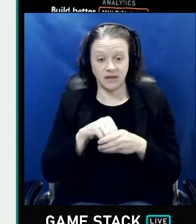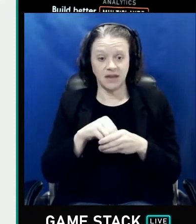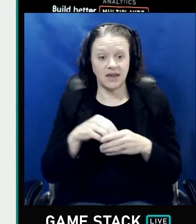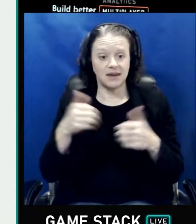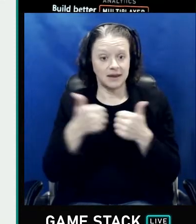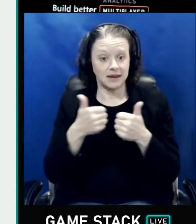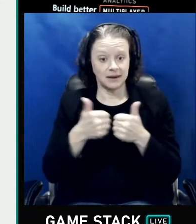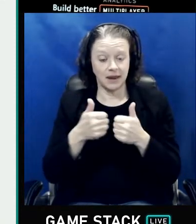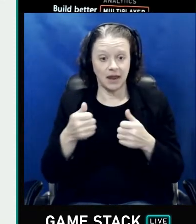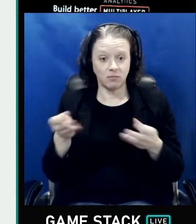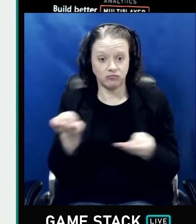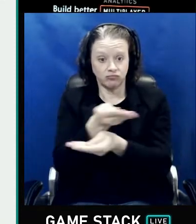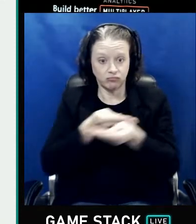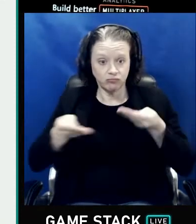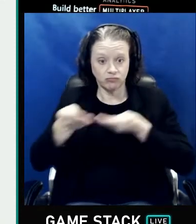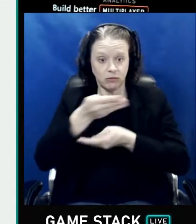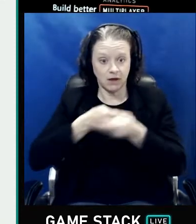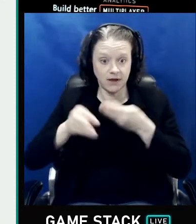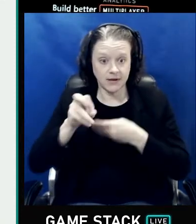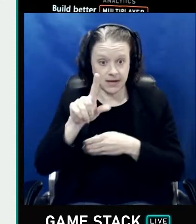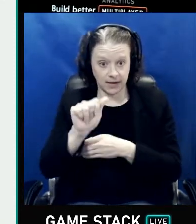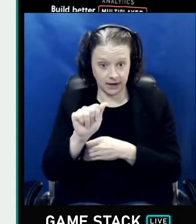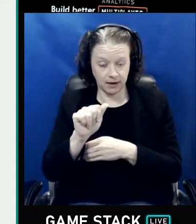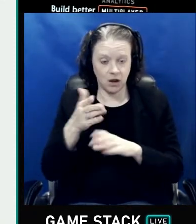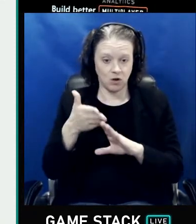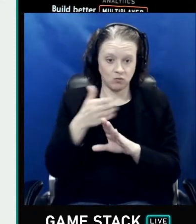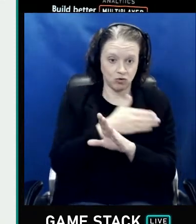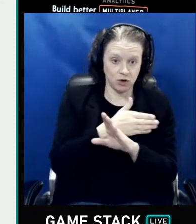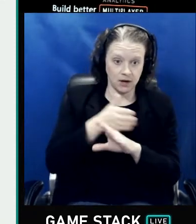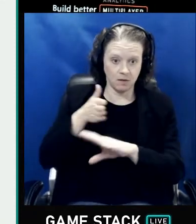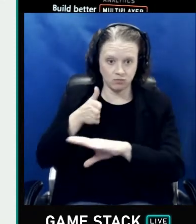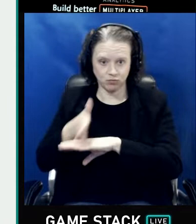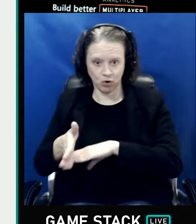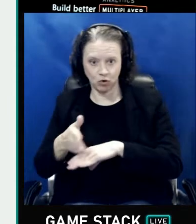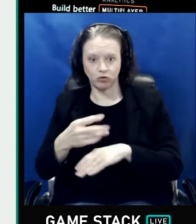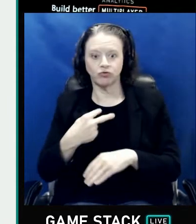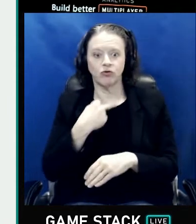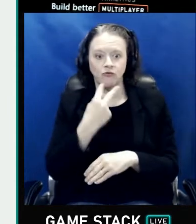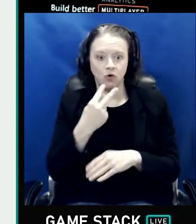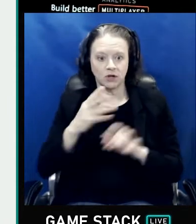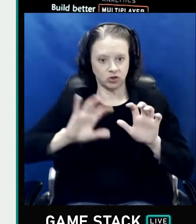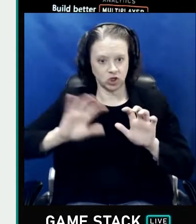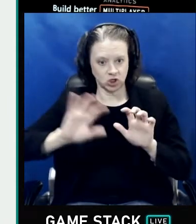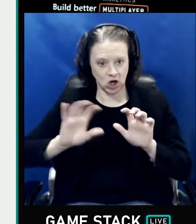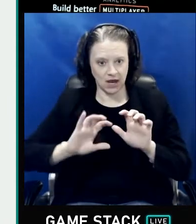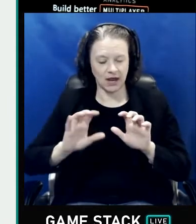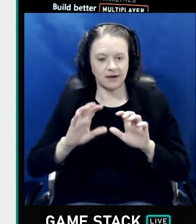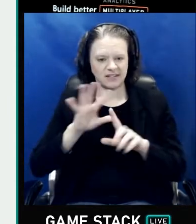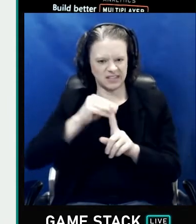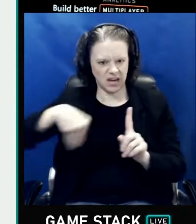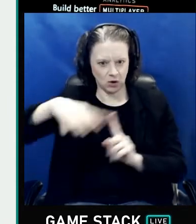There's the Pre and post voice chat scenarios, like your lobbies in your post-game sessions. And then there's the In-game voice chat,